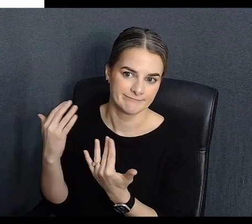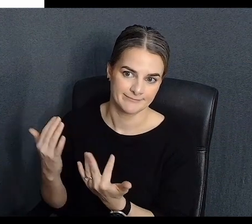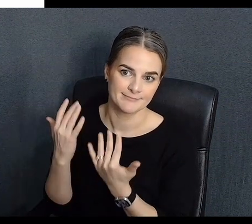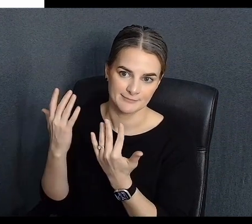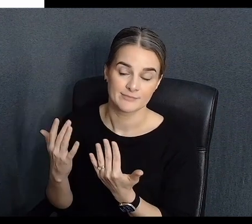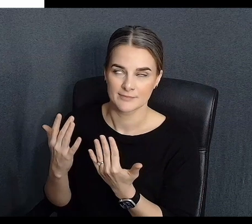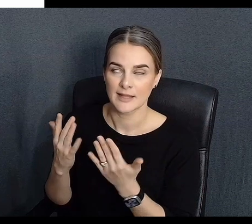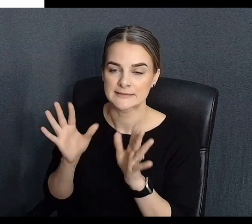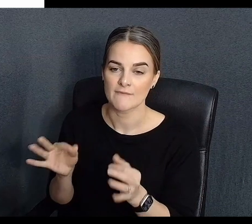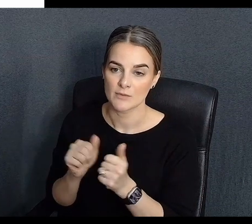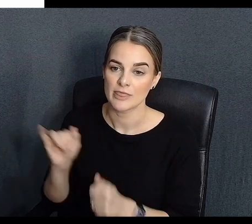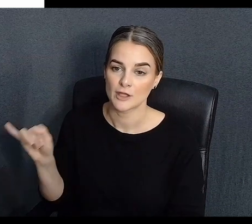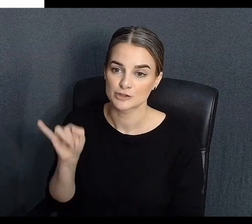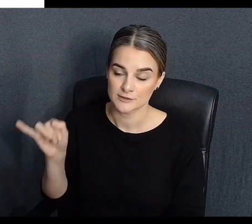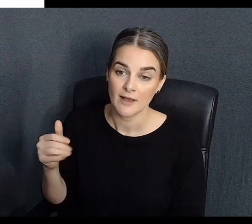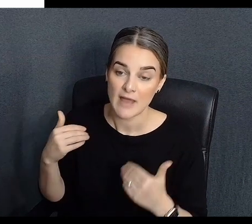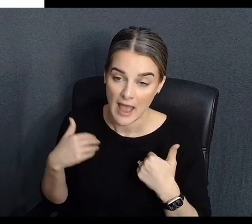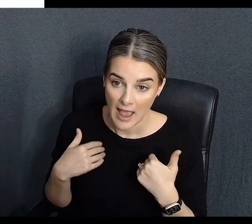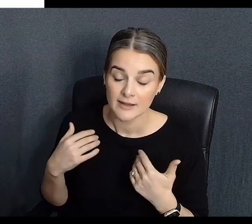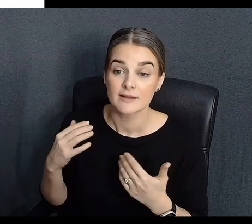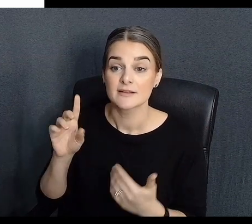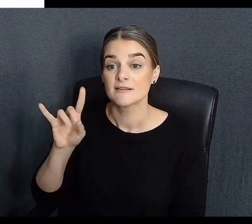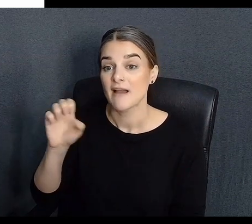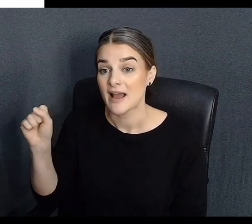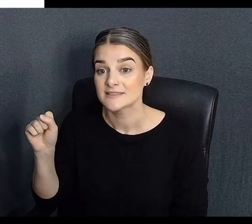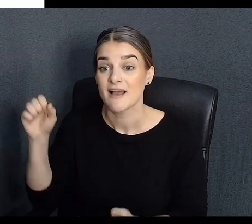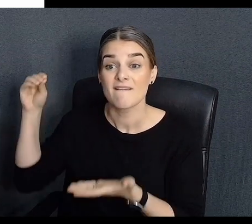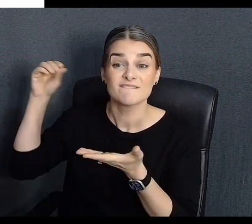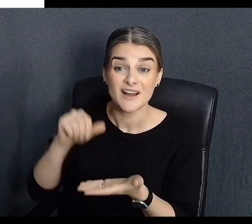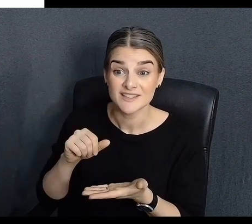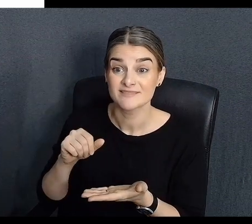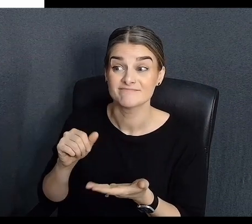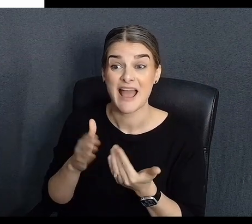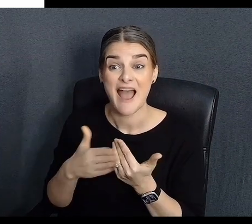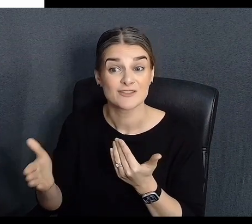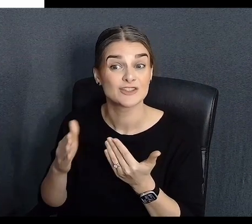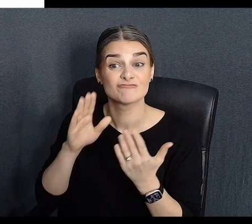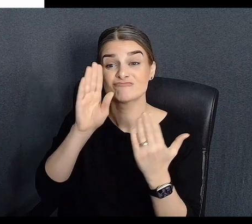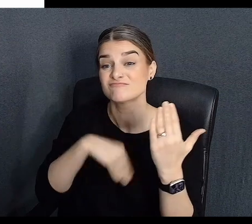I've had devices get funded after all the paperwork is in within a week, and they're shipped out the next week.